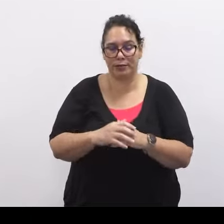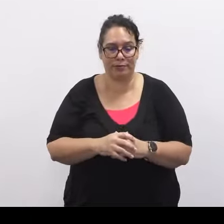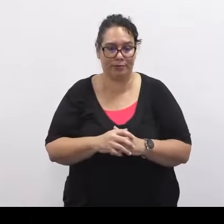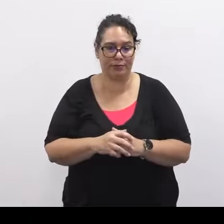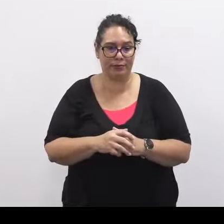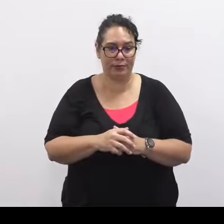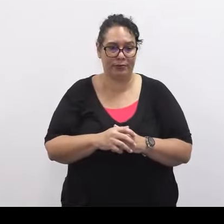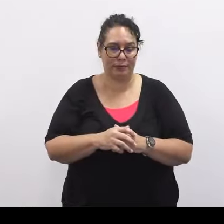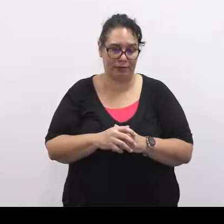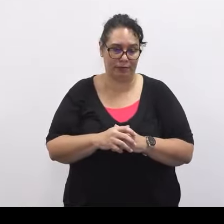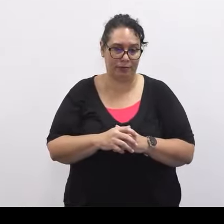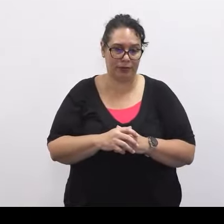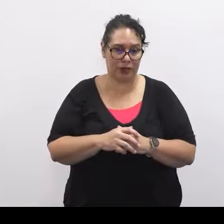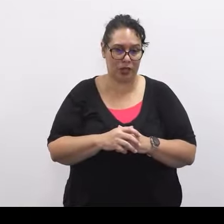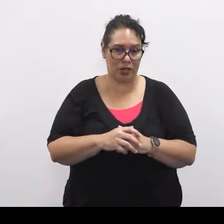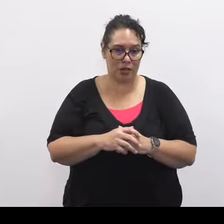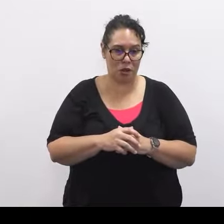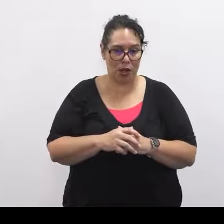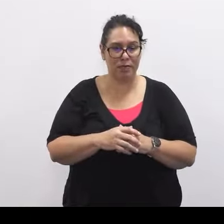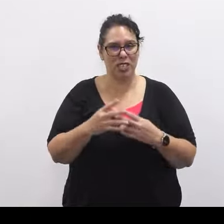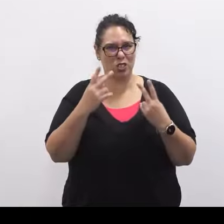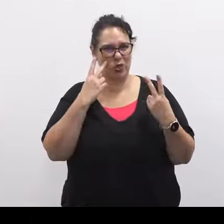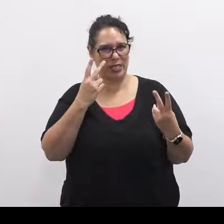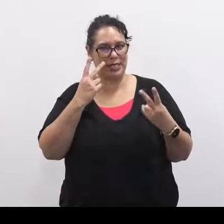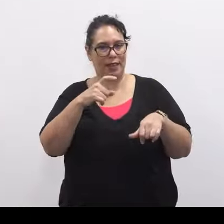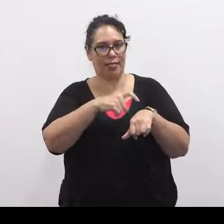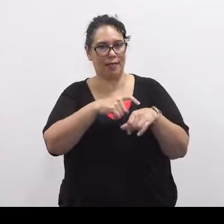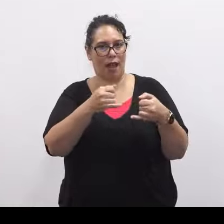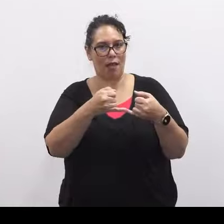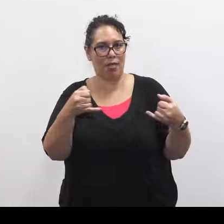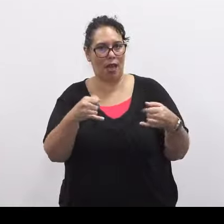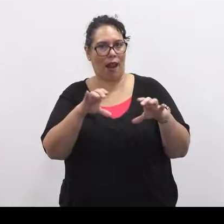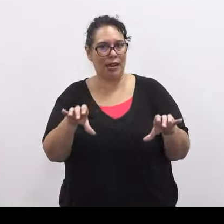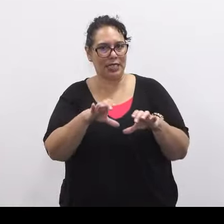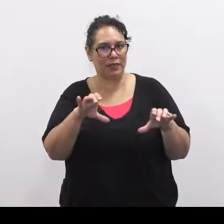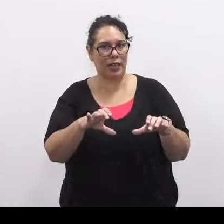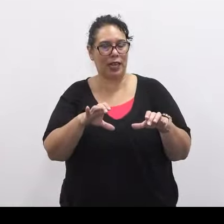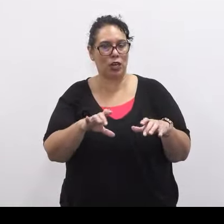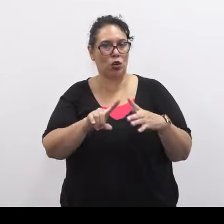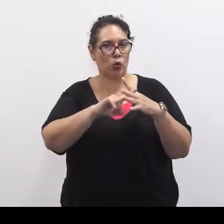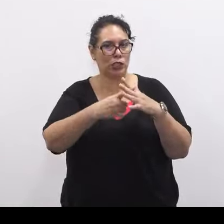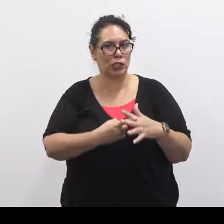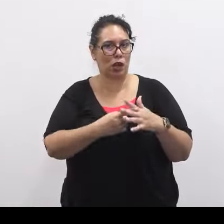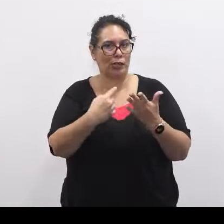So, just to go over our timeline of activities. We started talking about redistricting in September